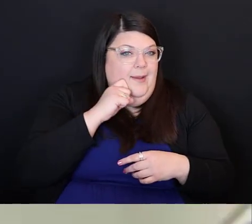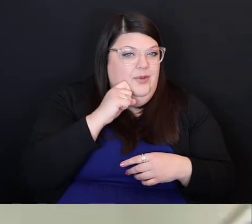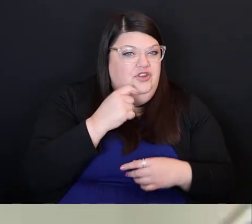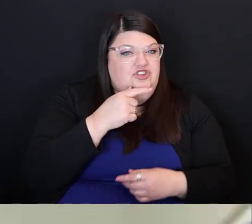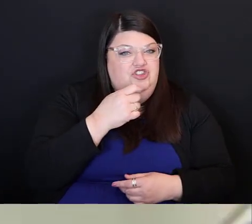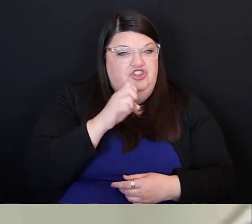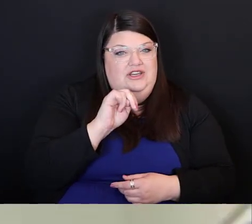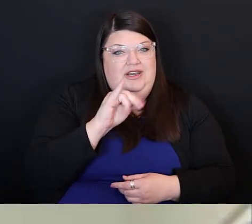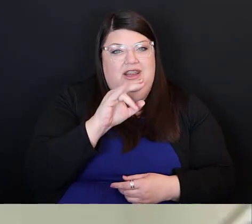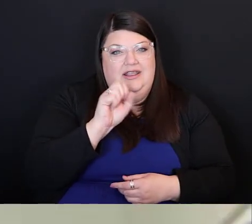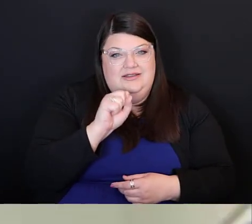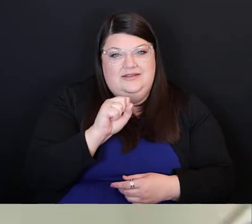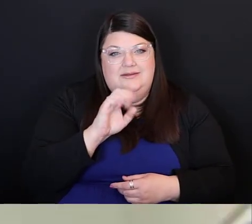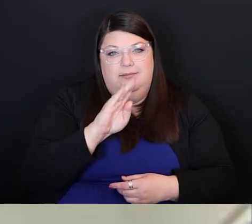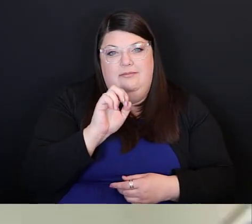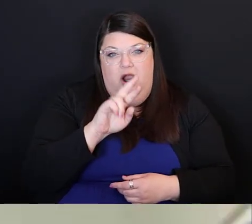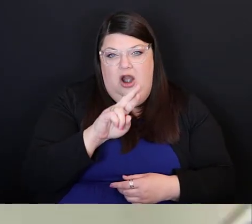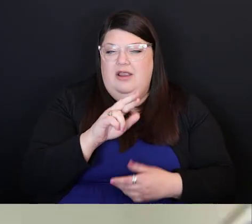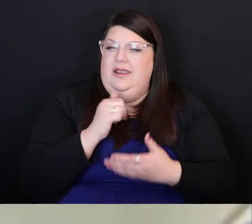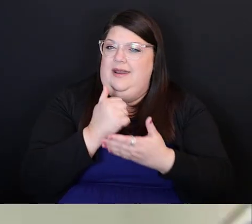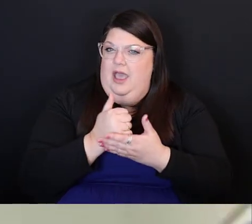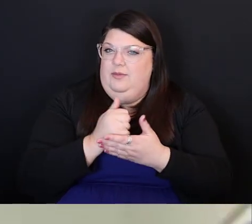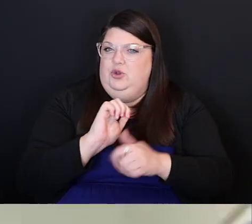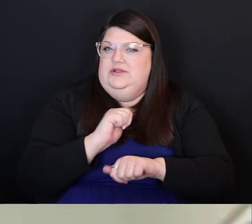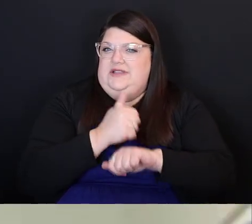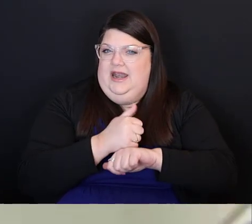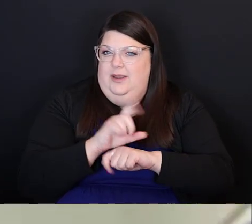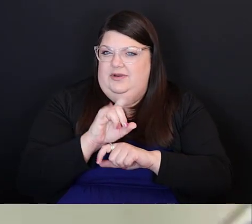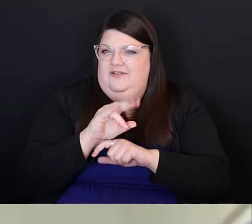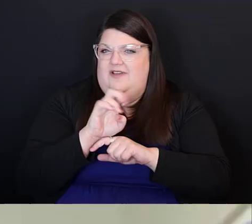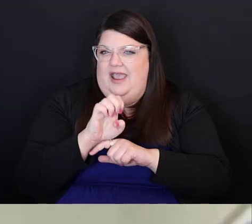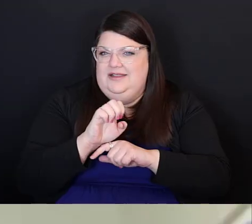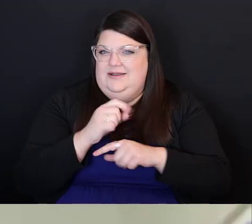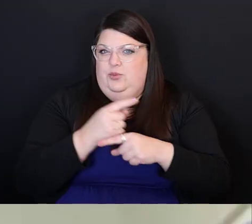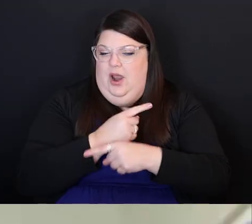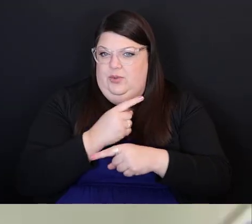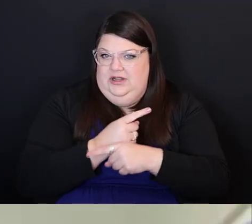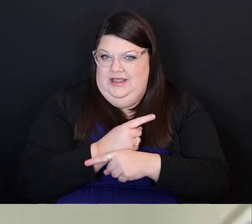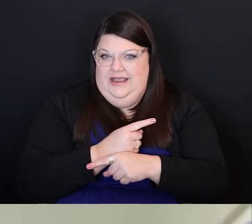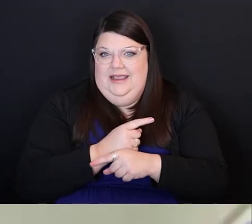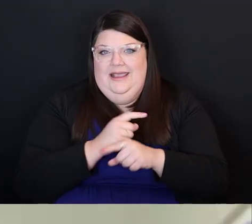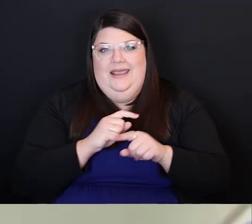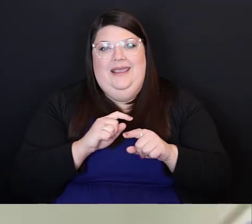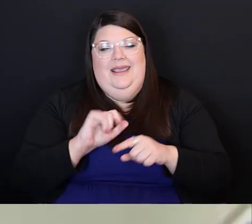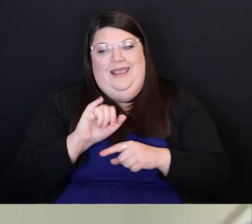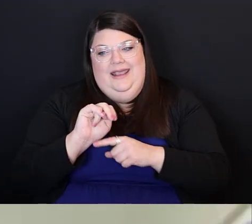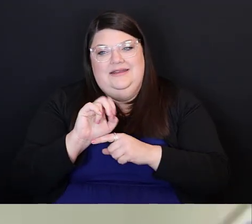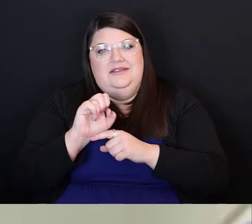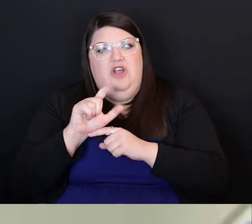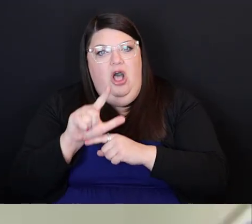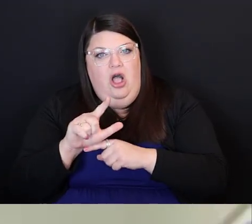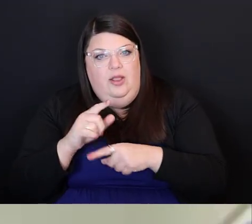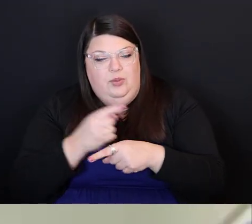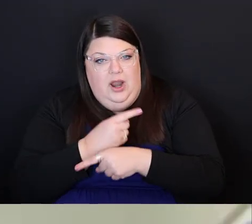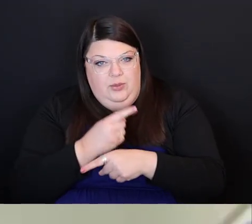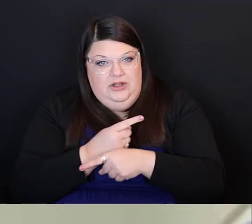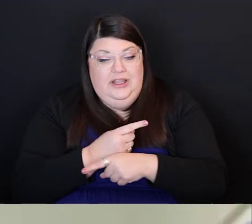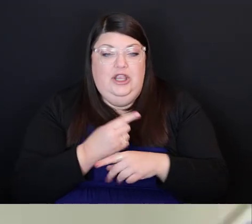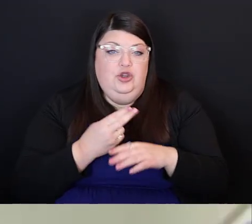Help someone else set up a device properly, install it properly, and make sure that you're using the available features that will make your